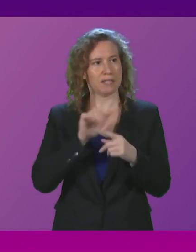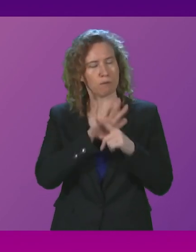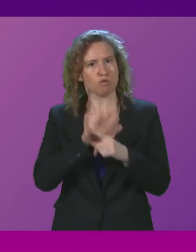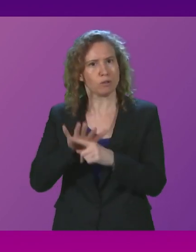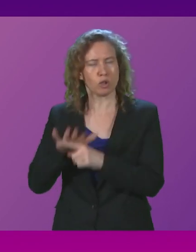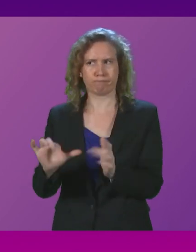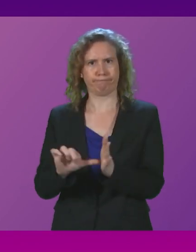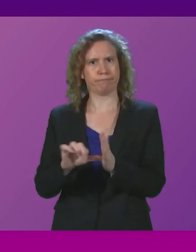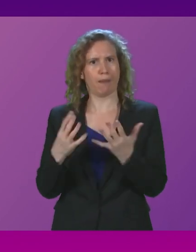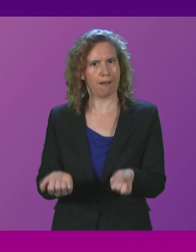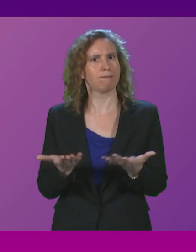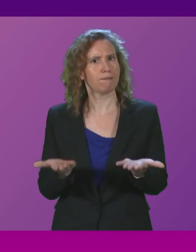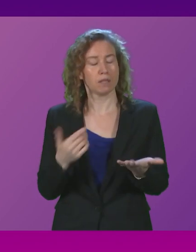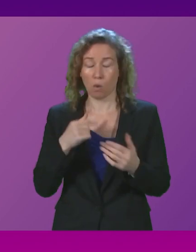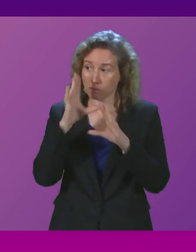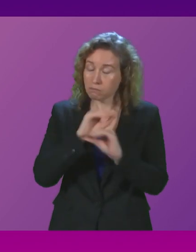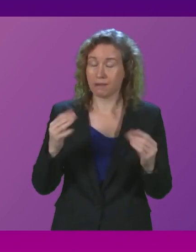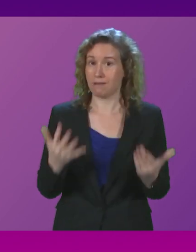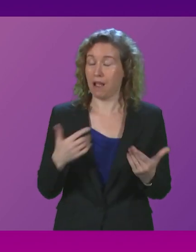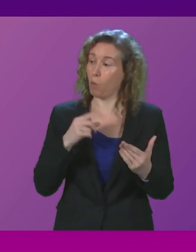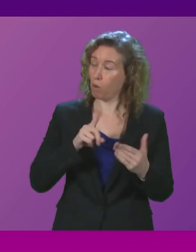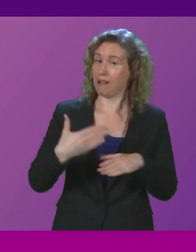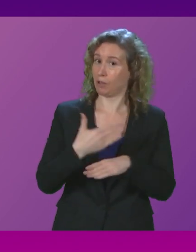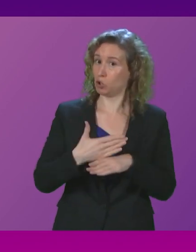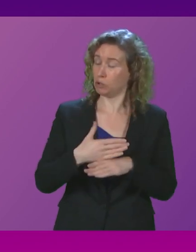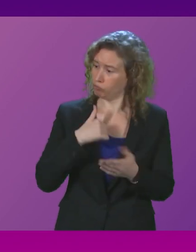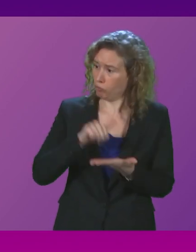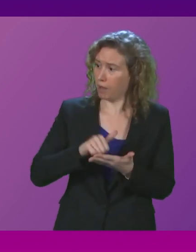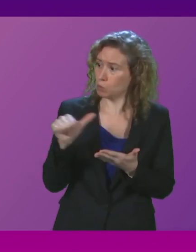I am rightly setting out the action that we are taking to support the health service in